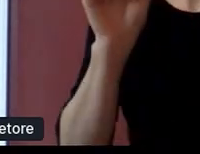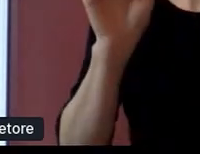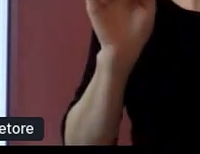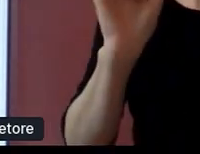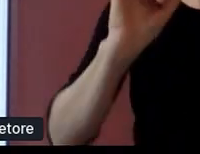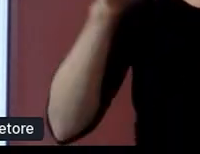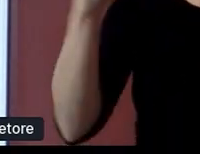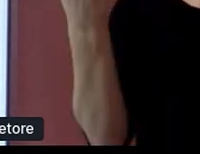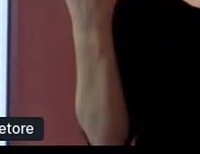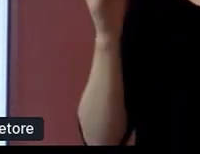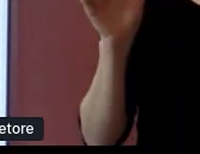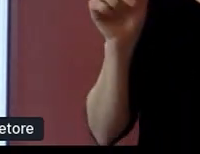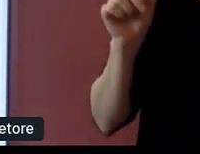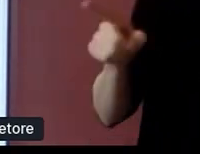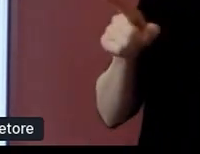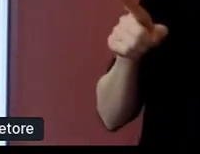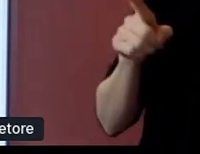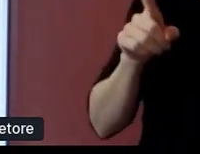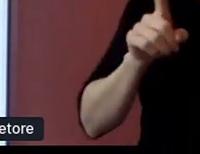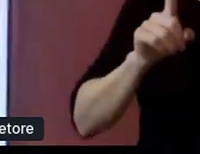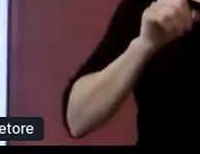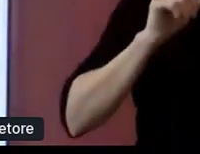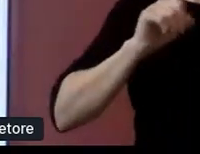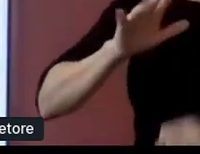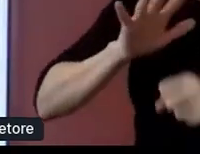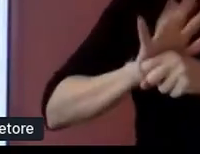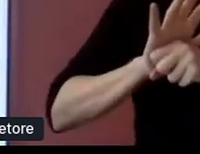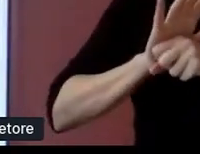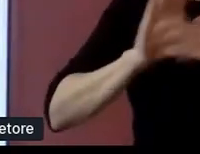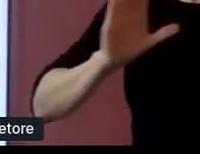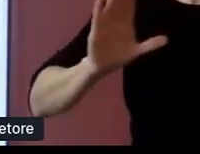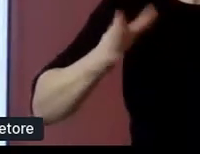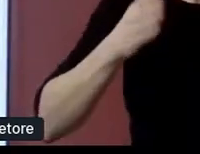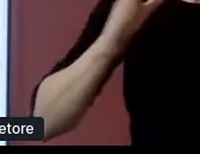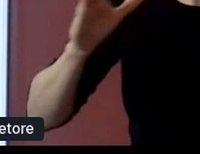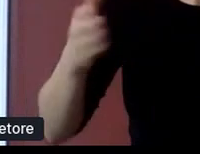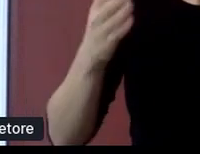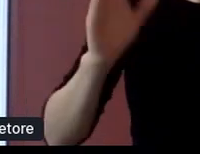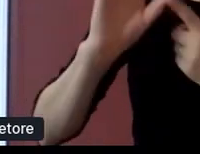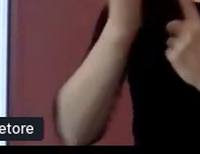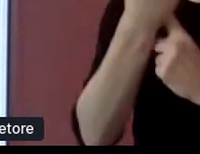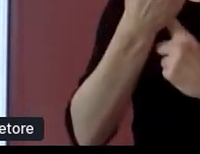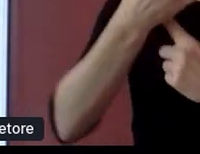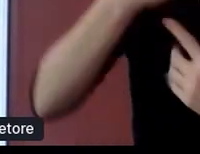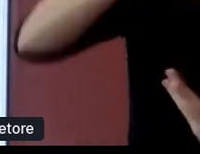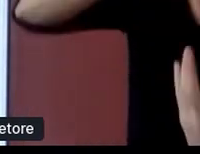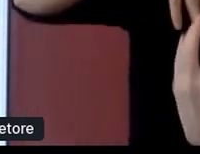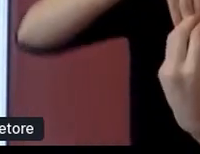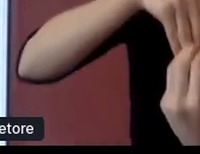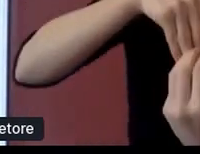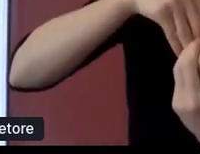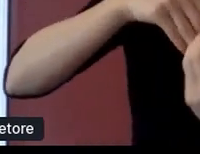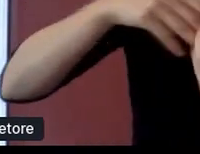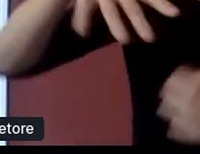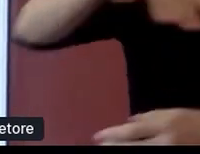Rashida is committed to creating culturally engaging spaces for systematically non-dominant employees and students,